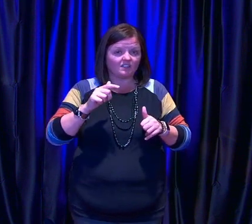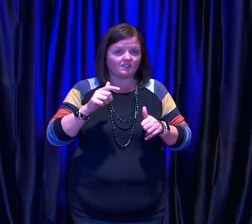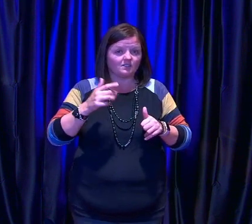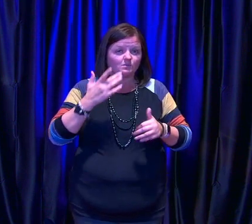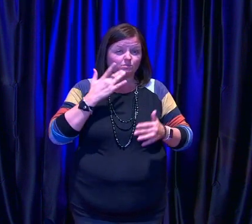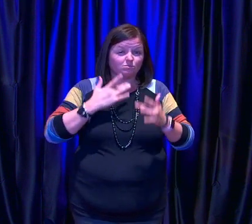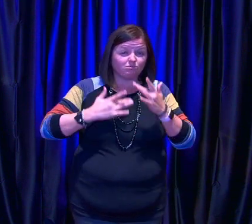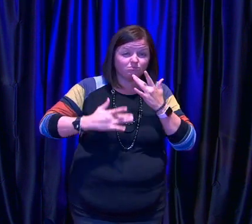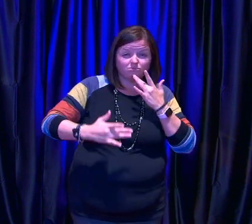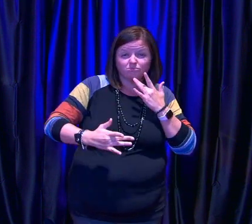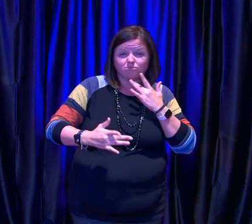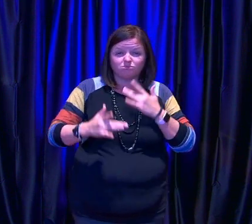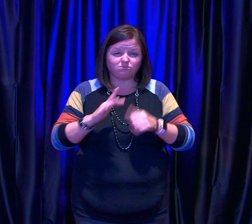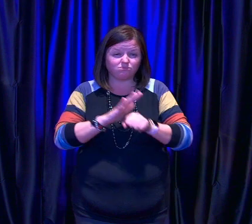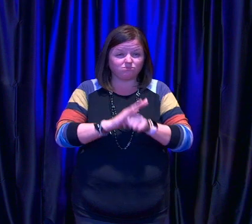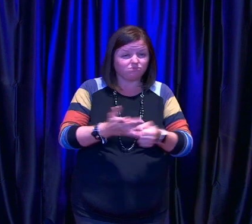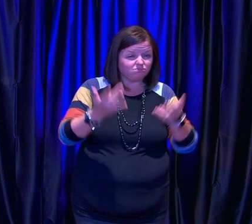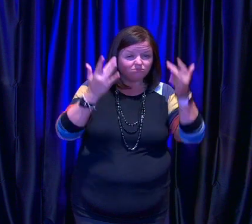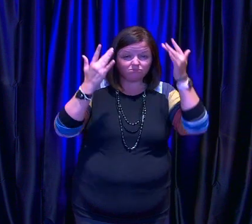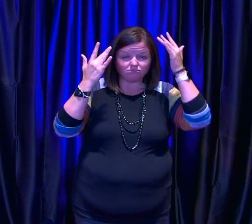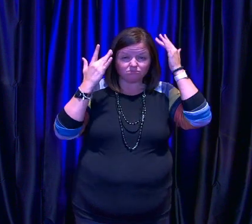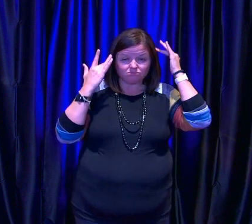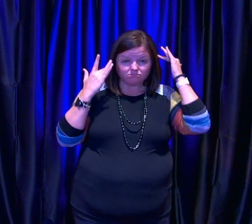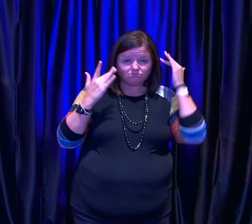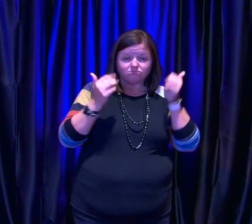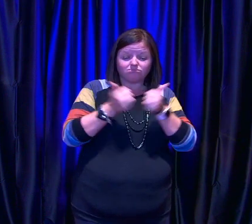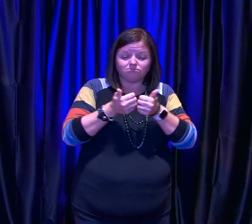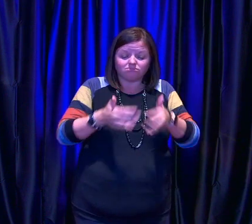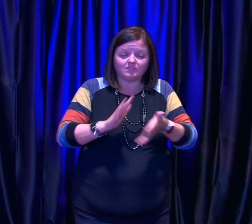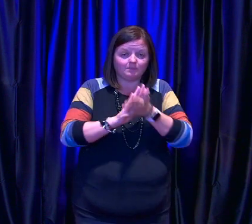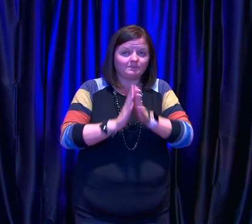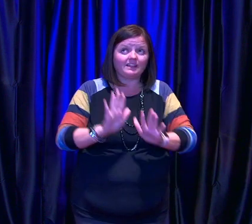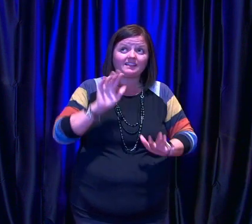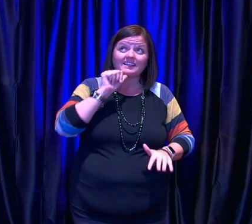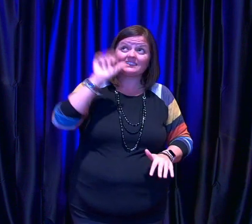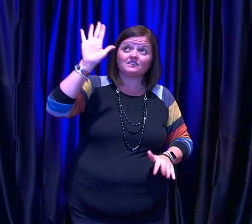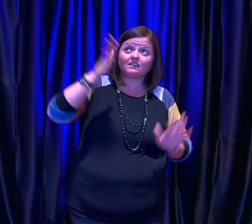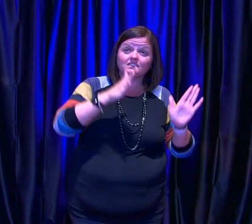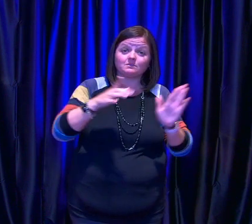without peace that's not his plan for our lives